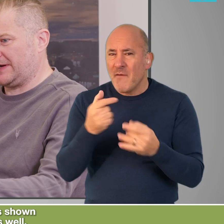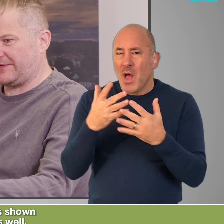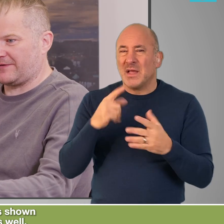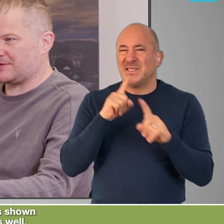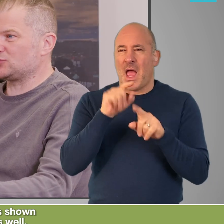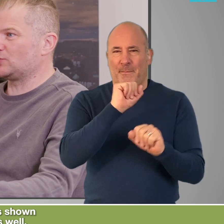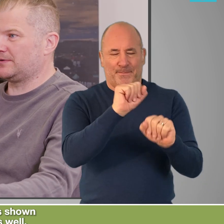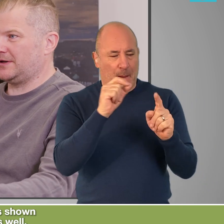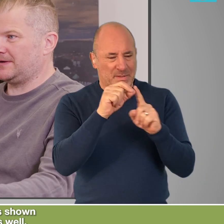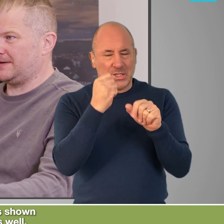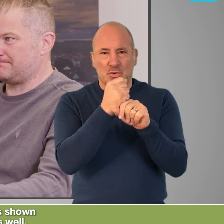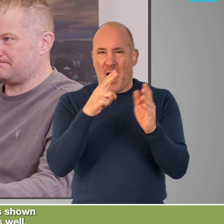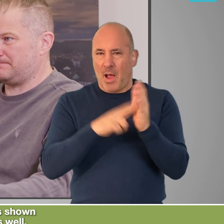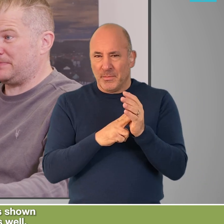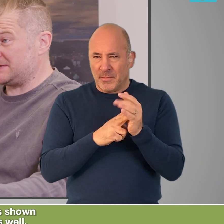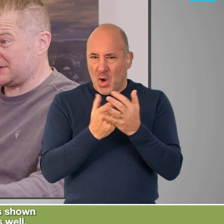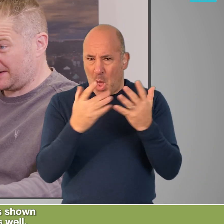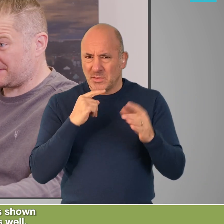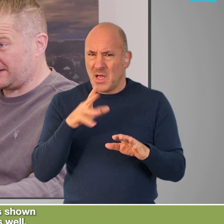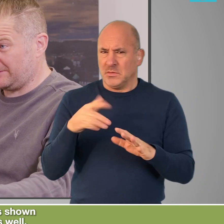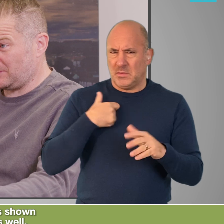and I think this is shown in PGN itself as well,